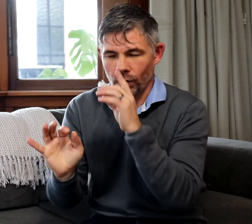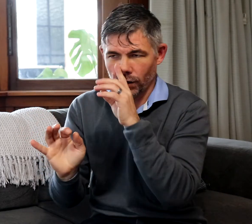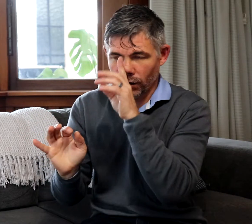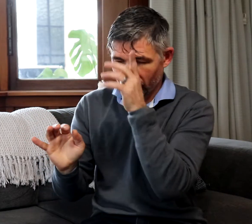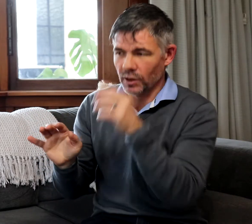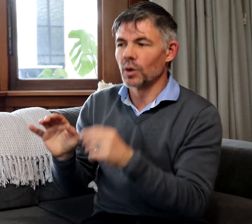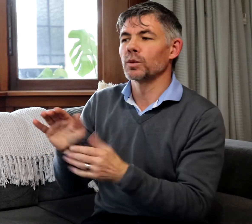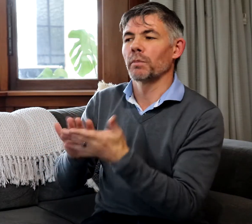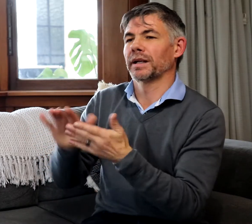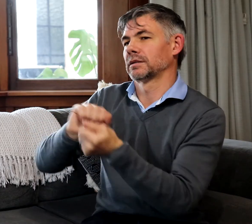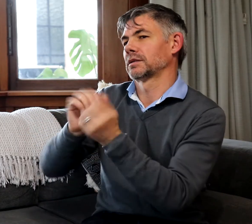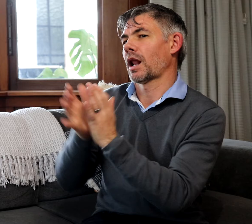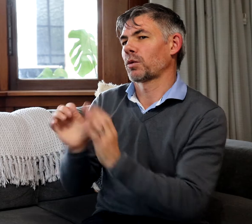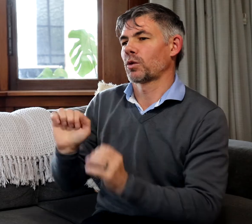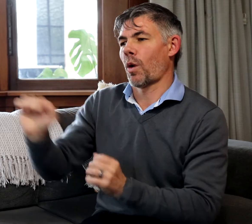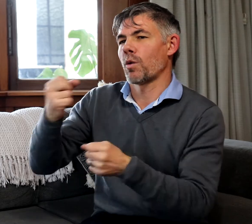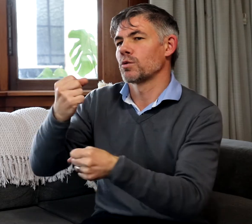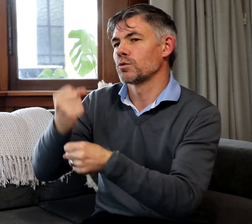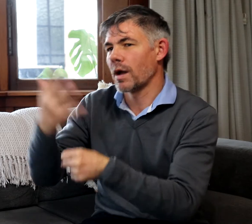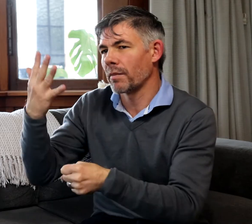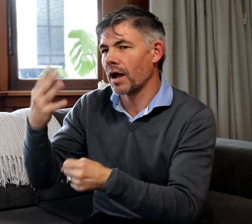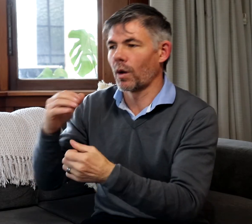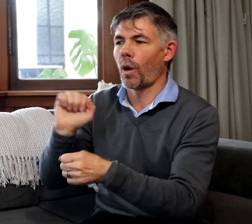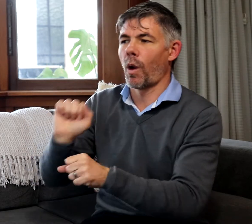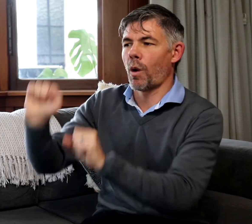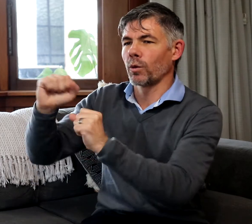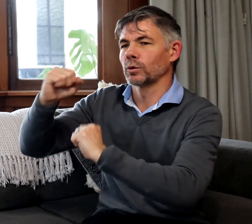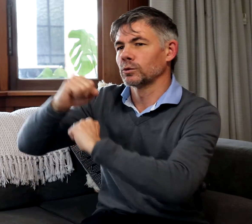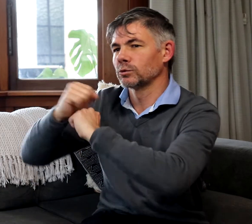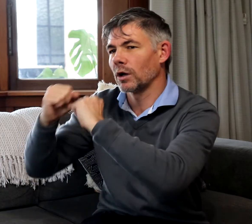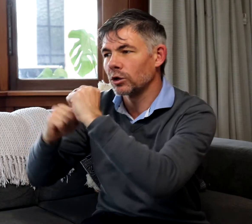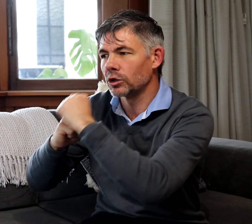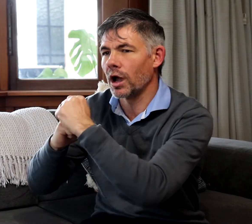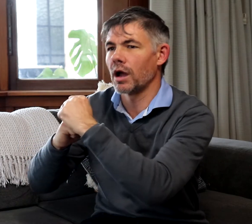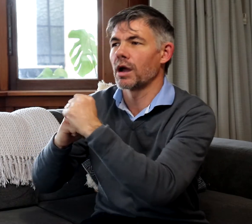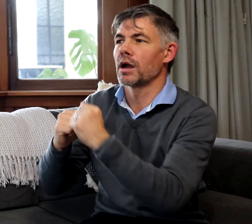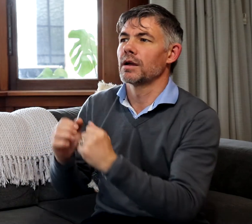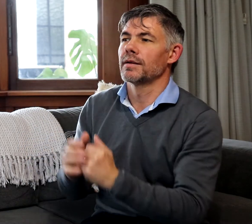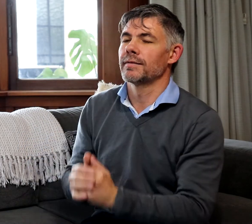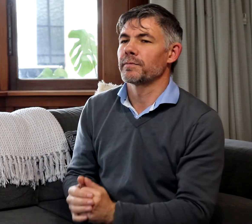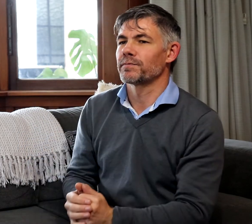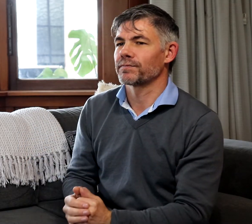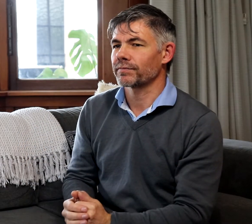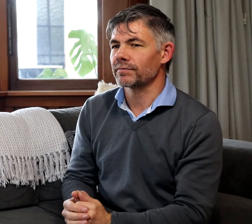They're not signing to an English grammatical structure. Sign language has its own grammatical structure.